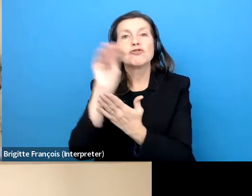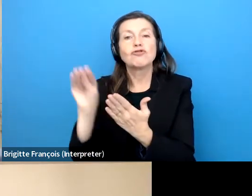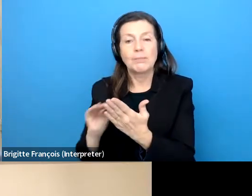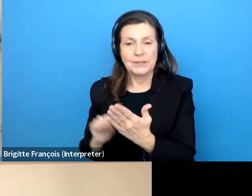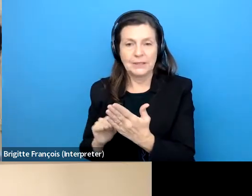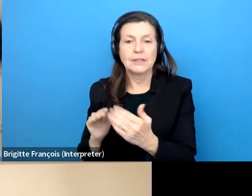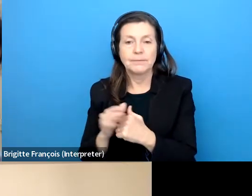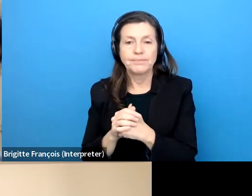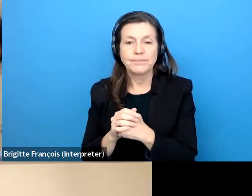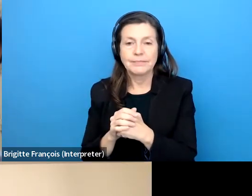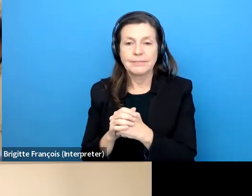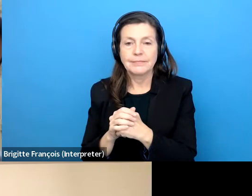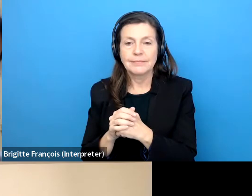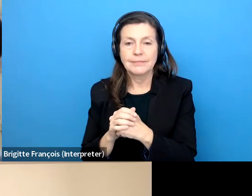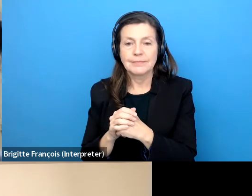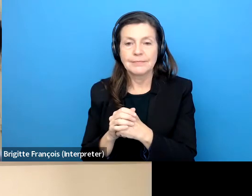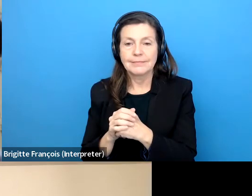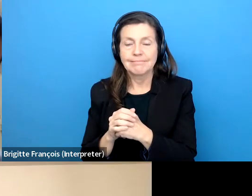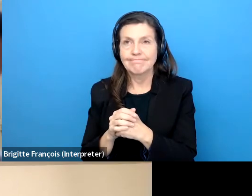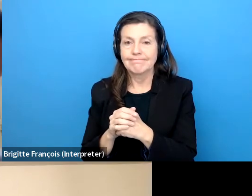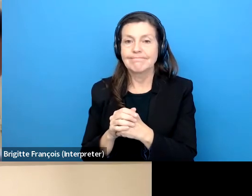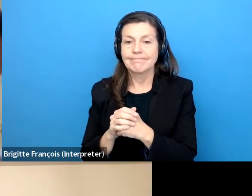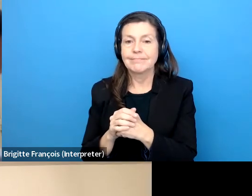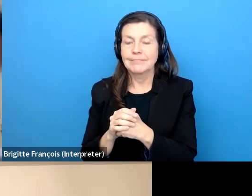in the previous presentation, it's very important.